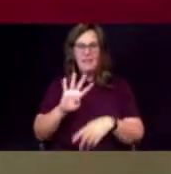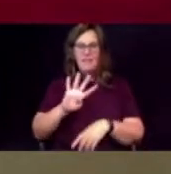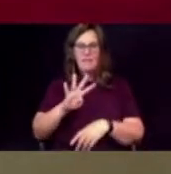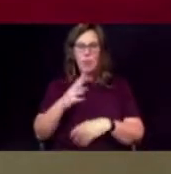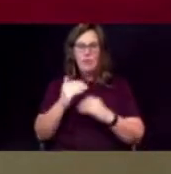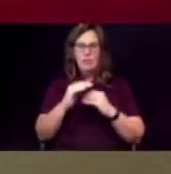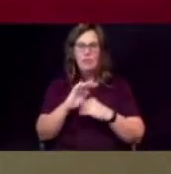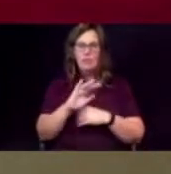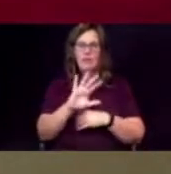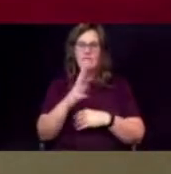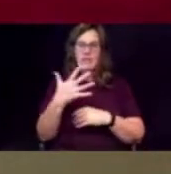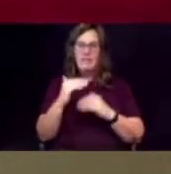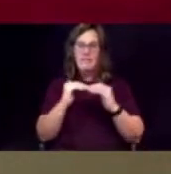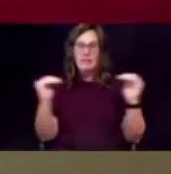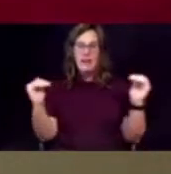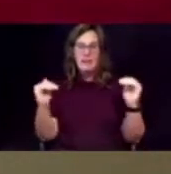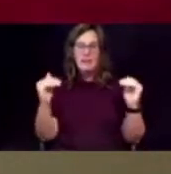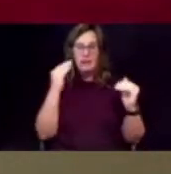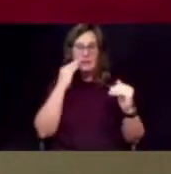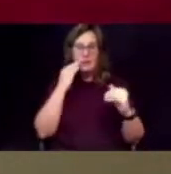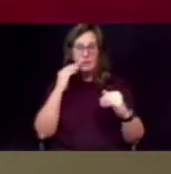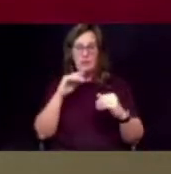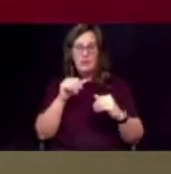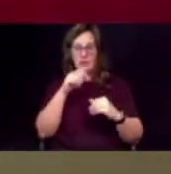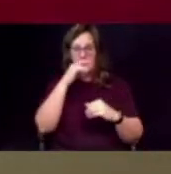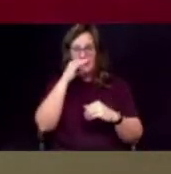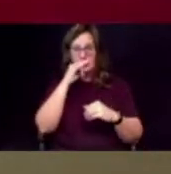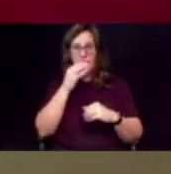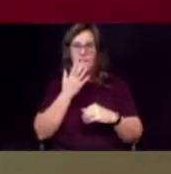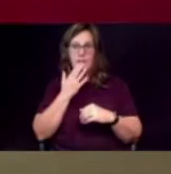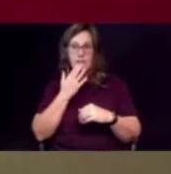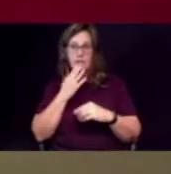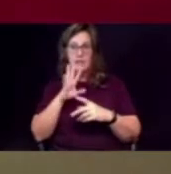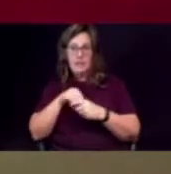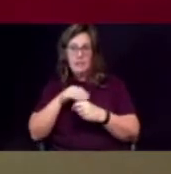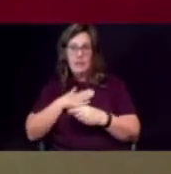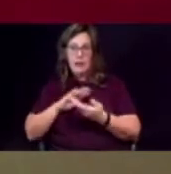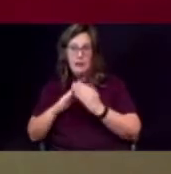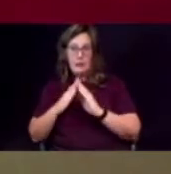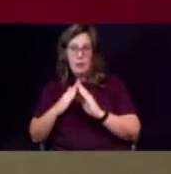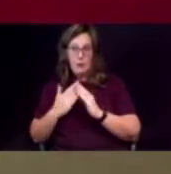kids of color in my neighborhoods and i was definitely the only out kid for a really long